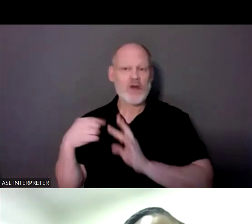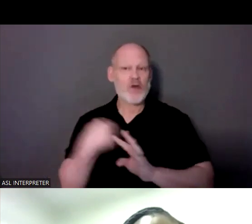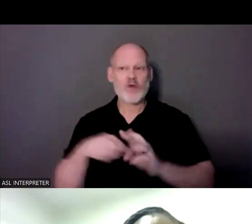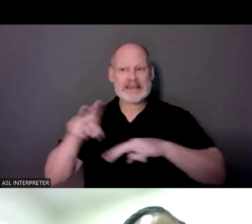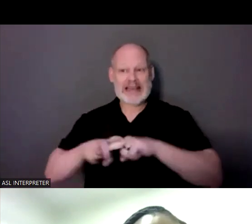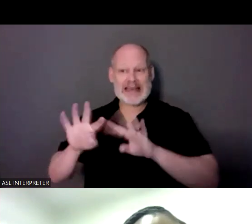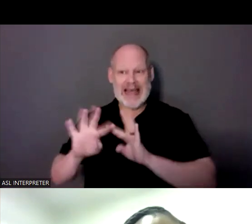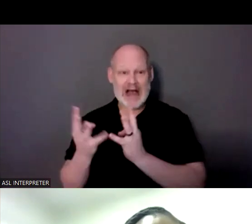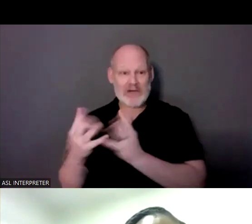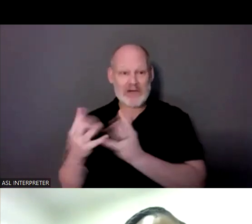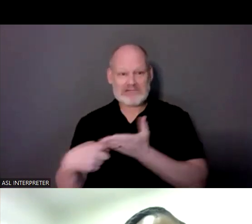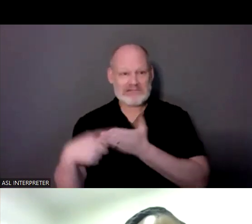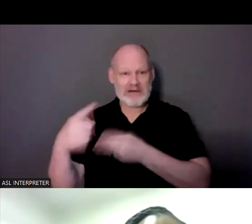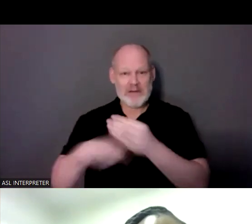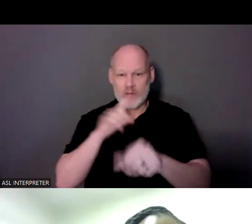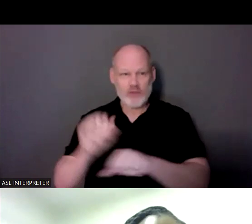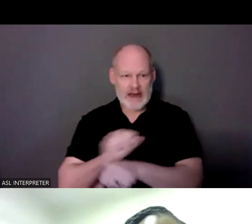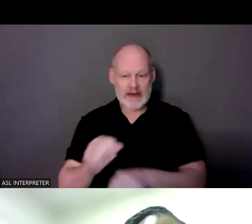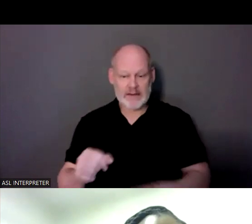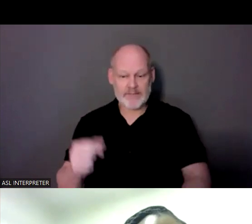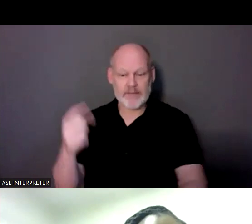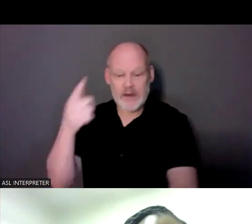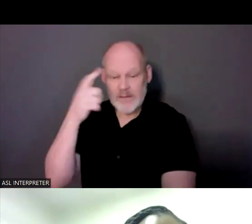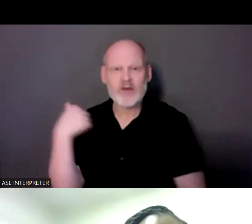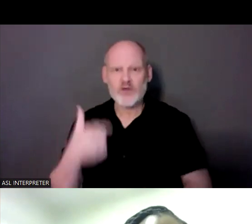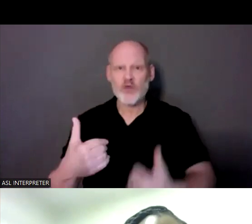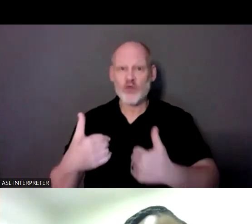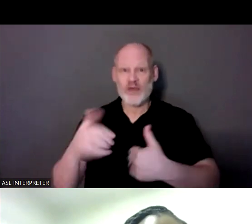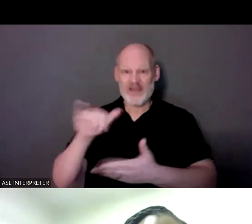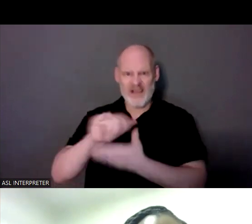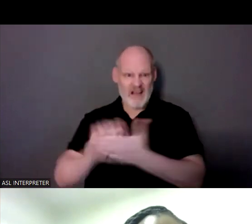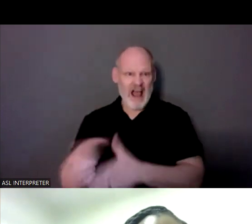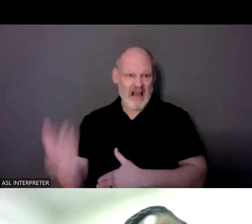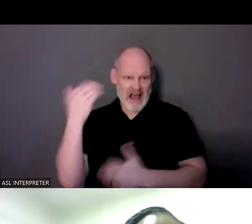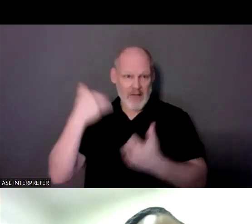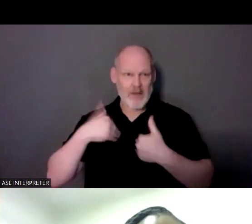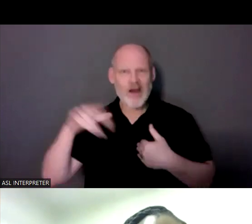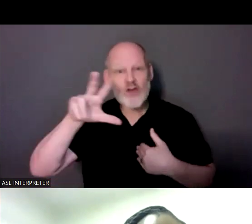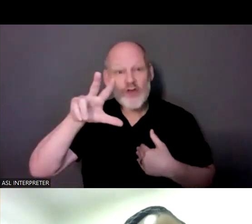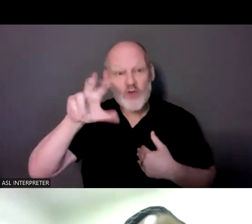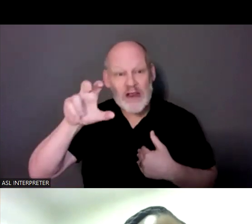300 plus truant students, and we don't have the manpower to deal with 300 plus students,